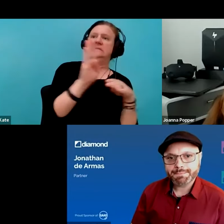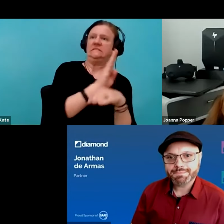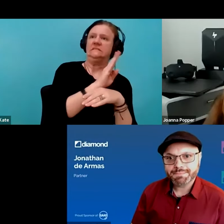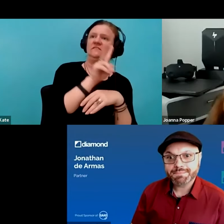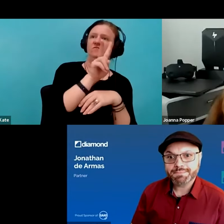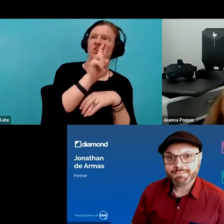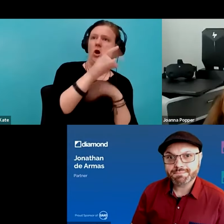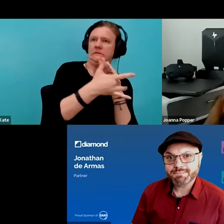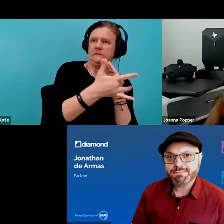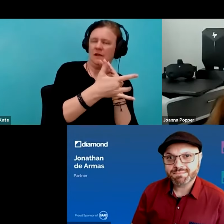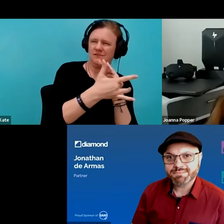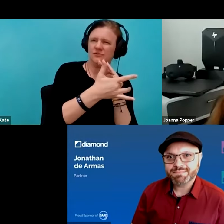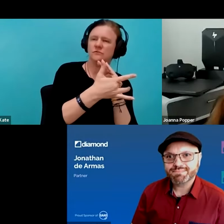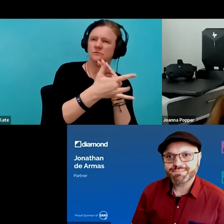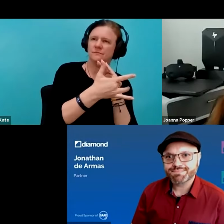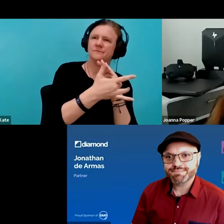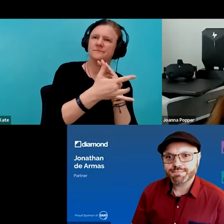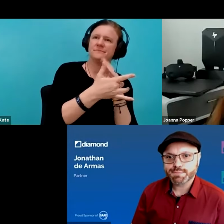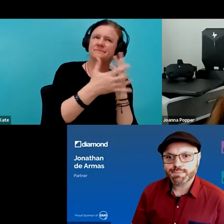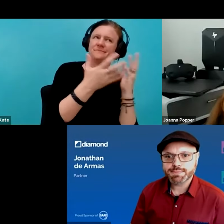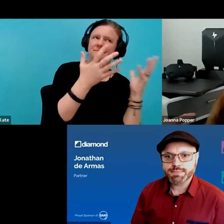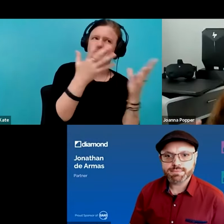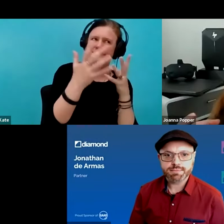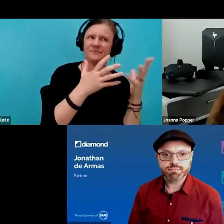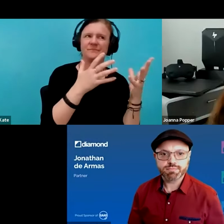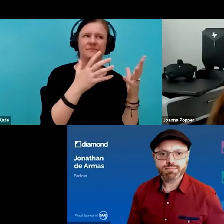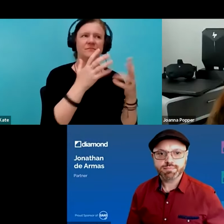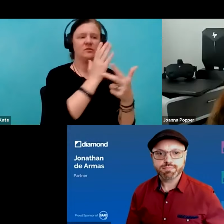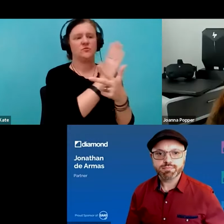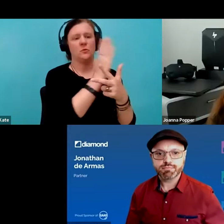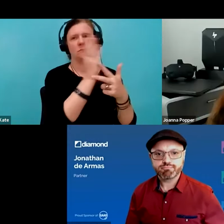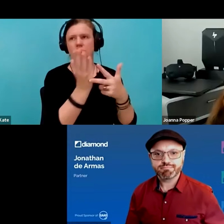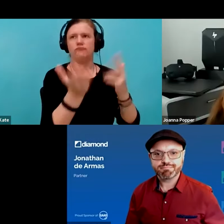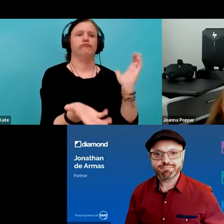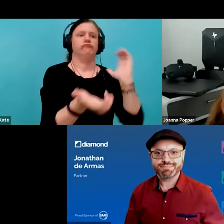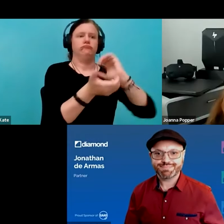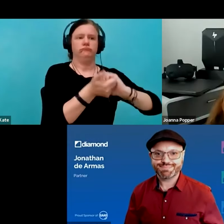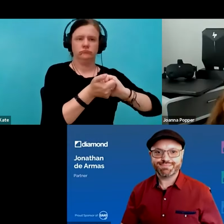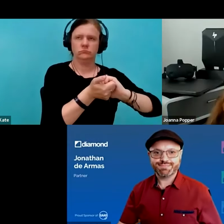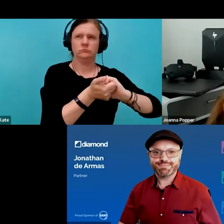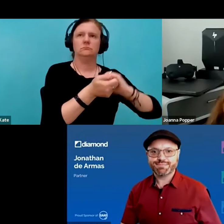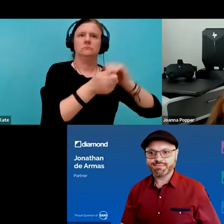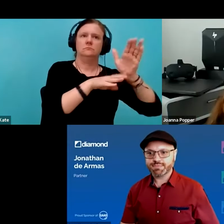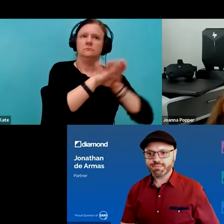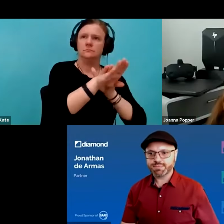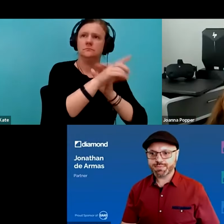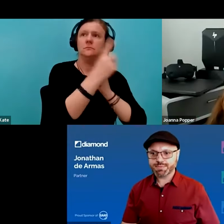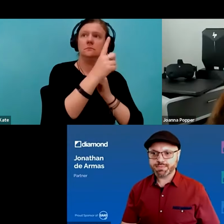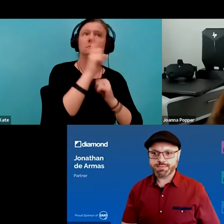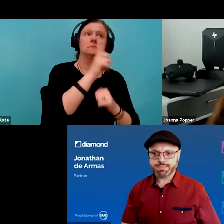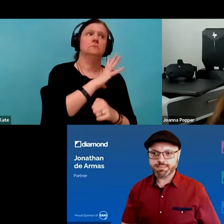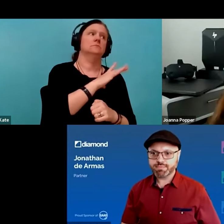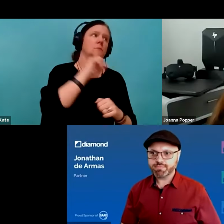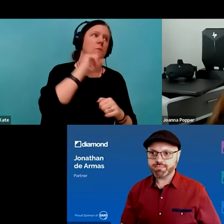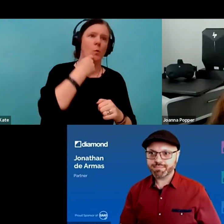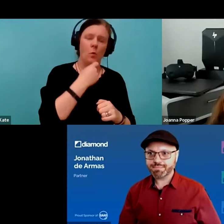The Equal ecosystem. And so the three great partners coming together to build to build something really great each bringing that with what they're best